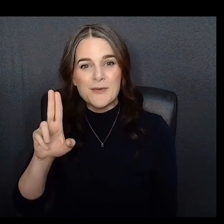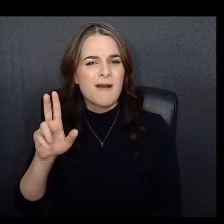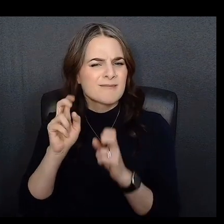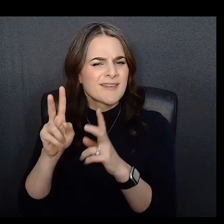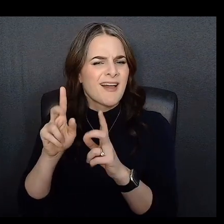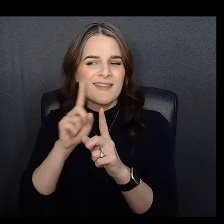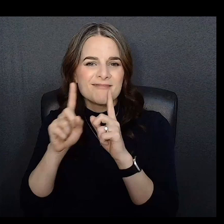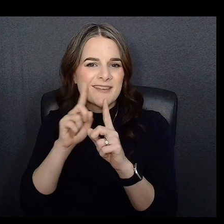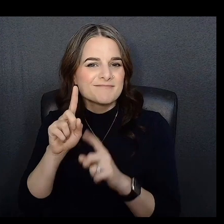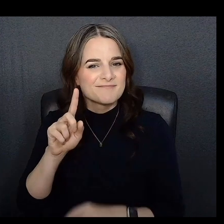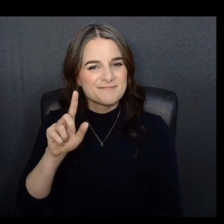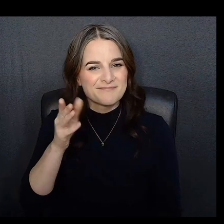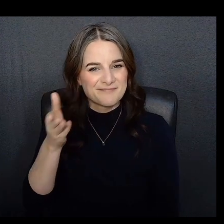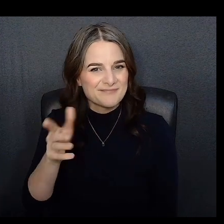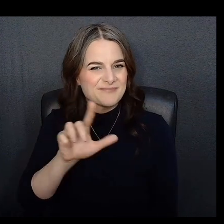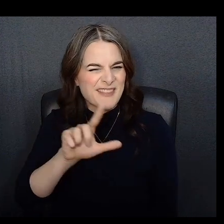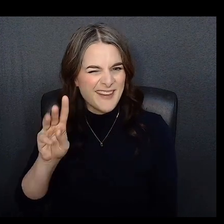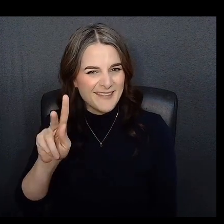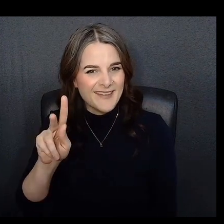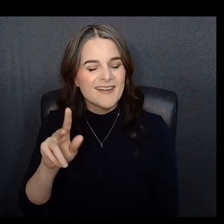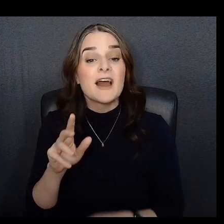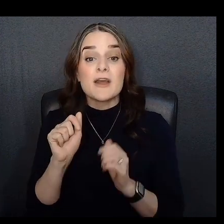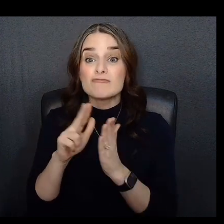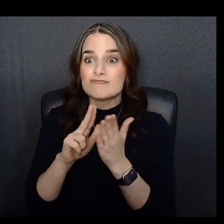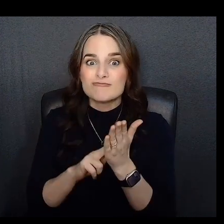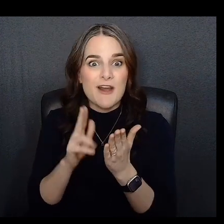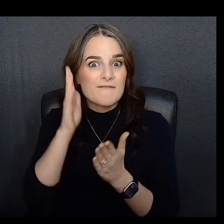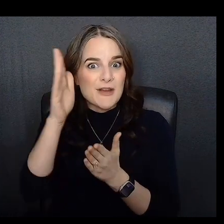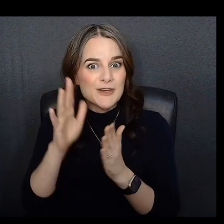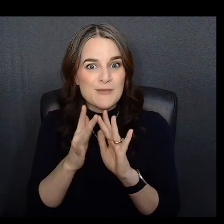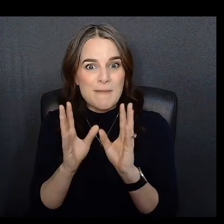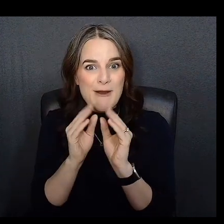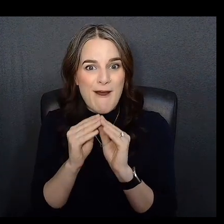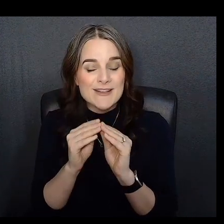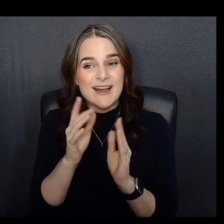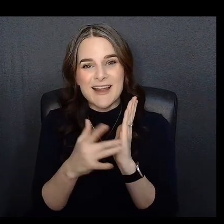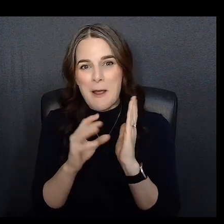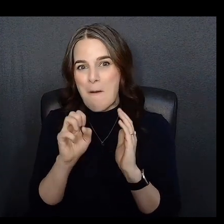That website is also where you can register for future webinars. So TechOWL has a wonderful series of 18 topics,